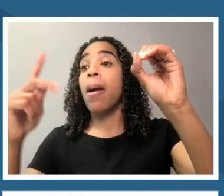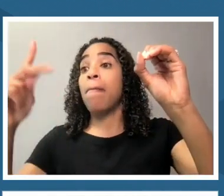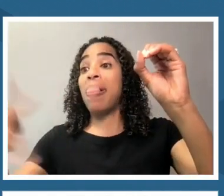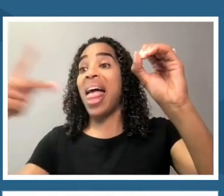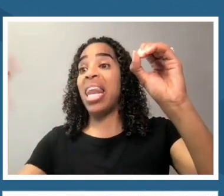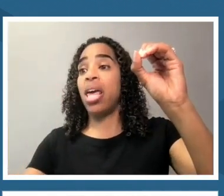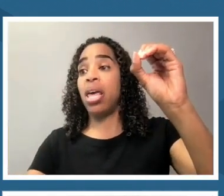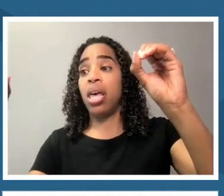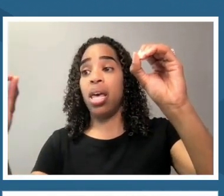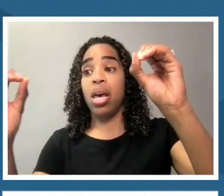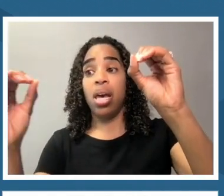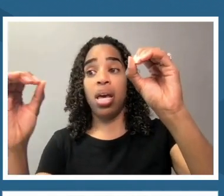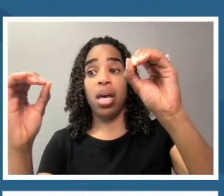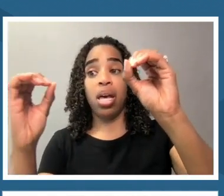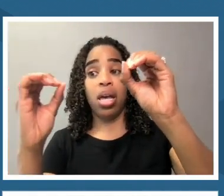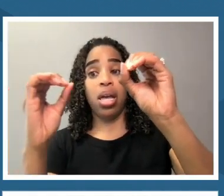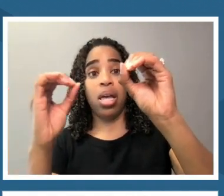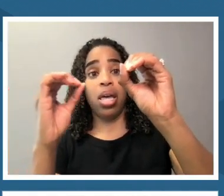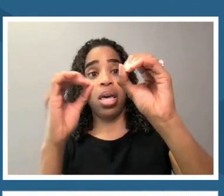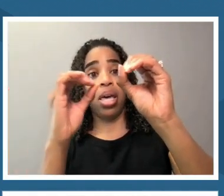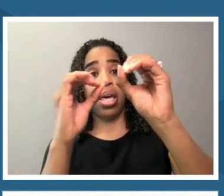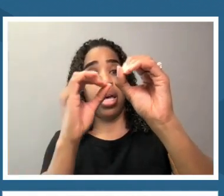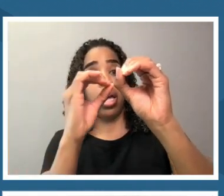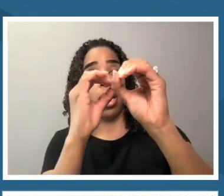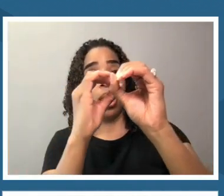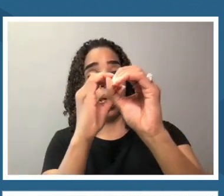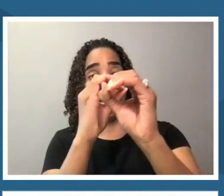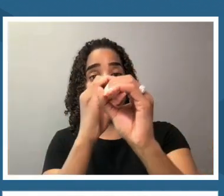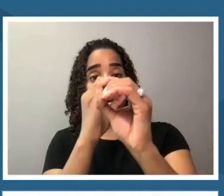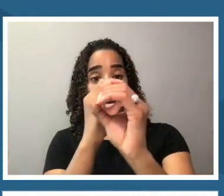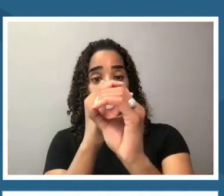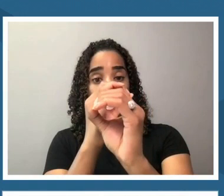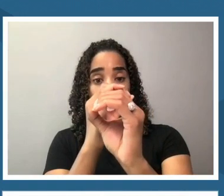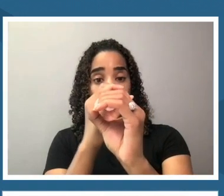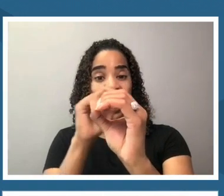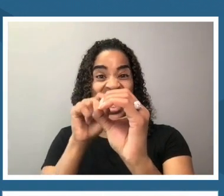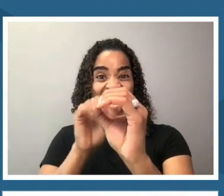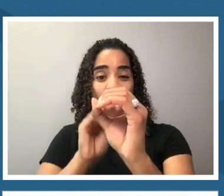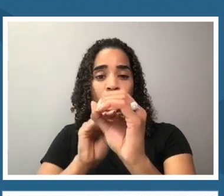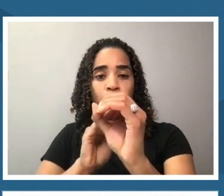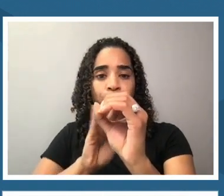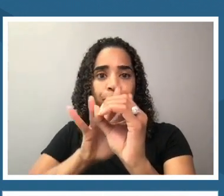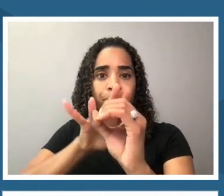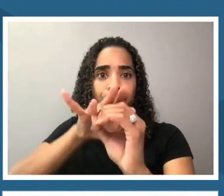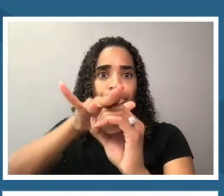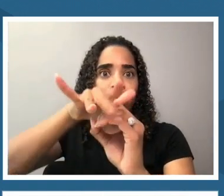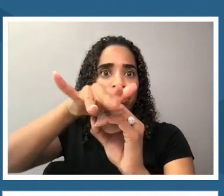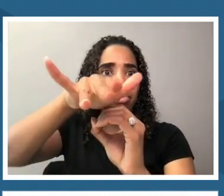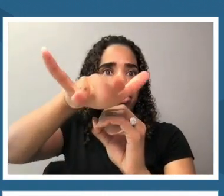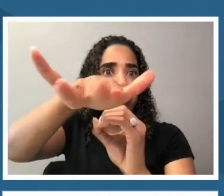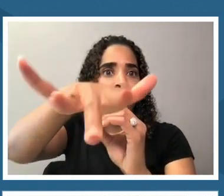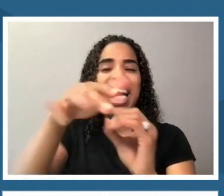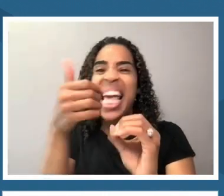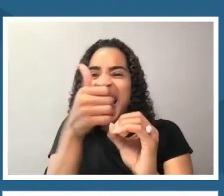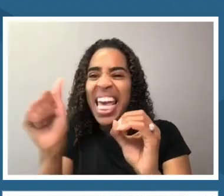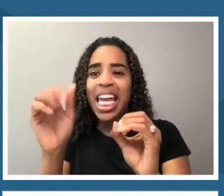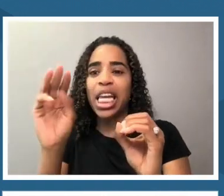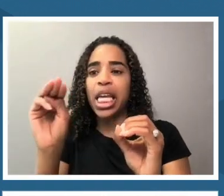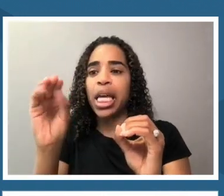the star that goes through the atmosphere of the planet and any molecules in that